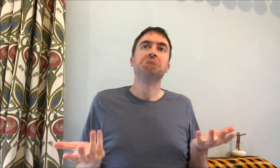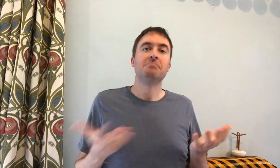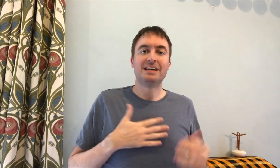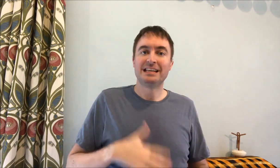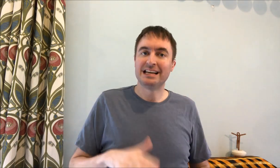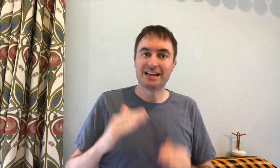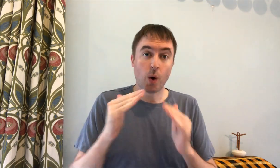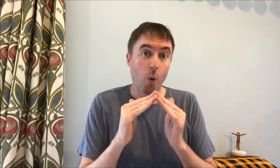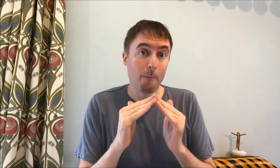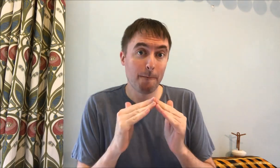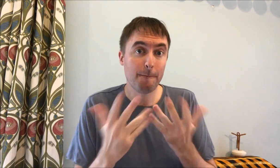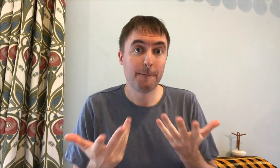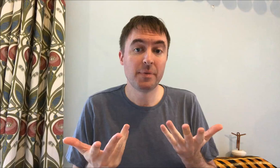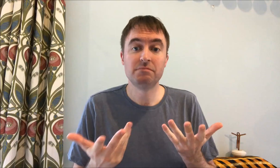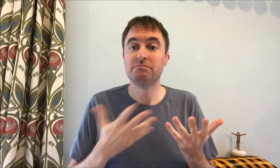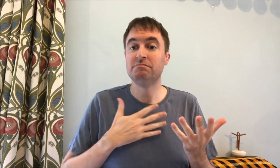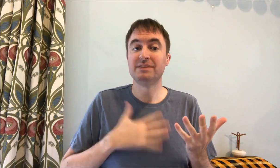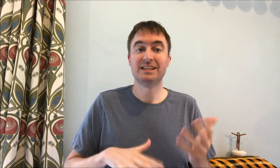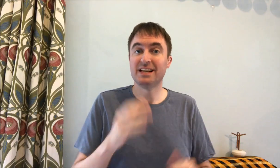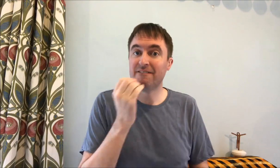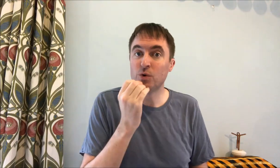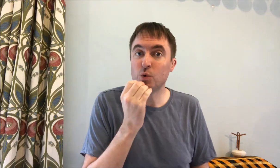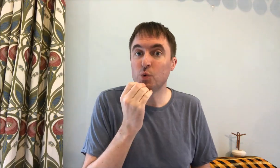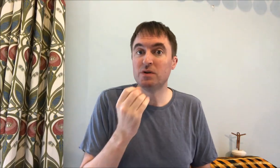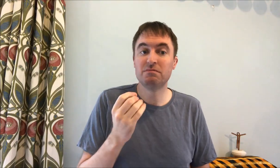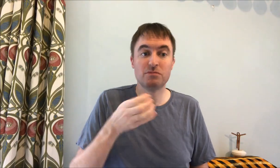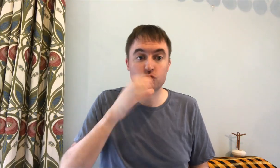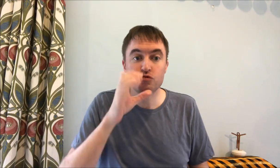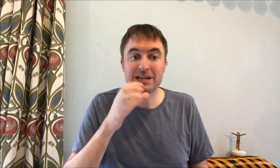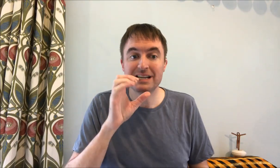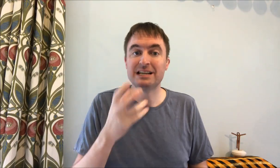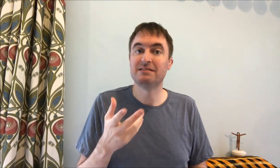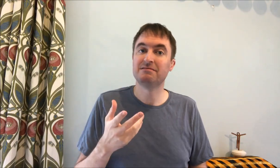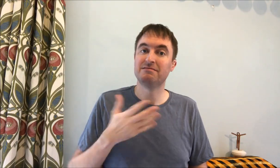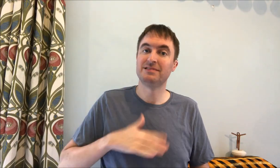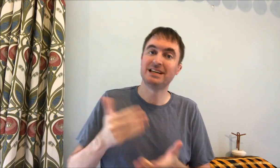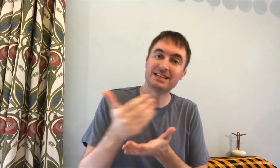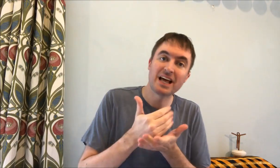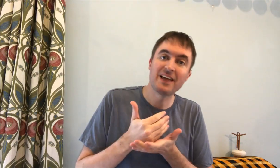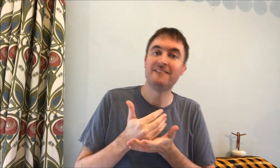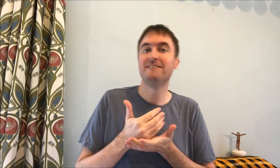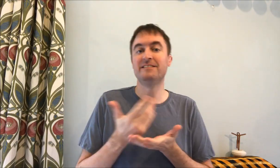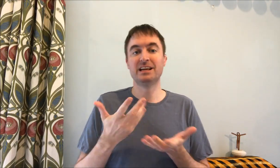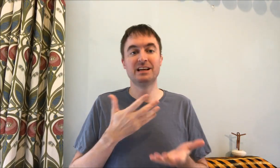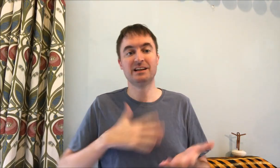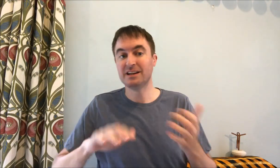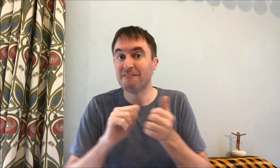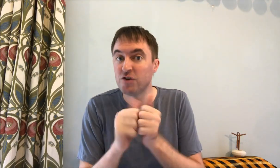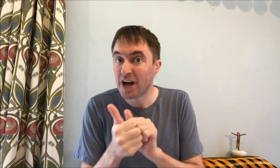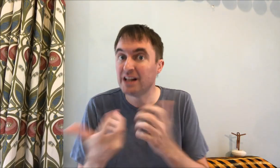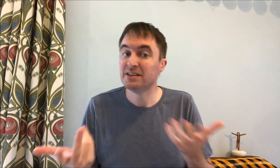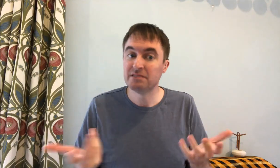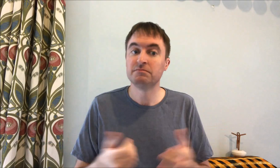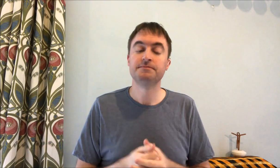We need a home, we need food and drink, we need security, we need friends.